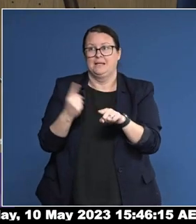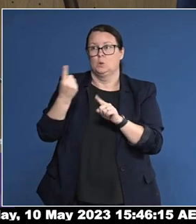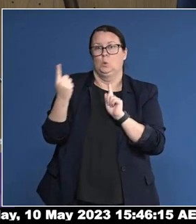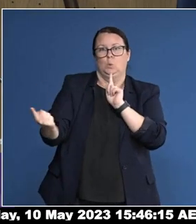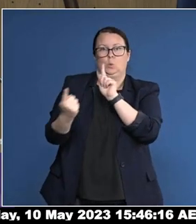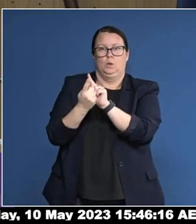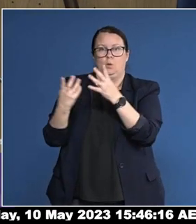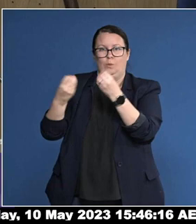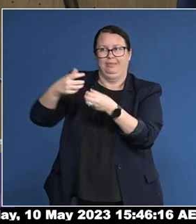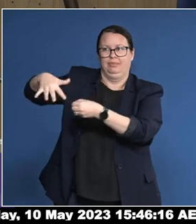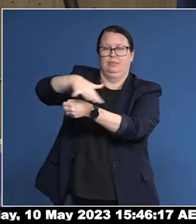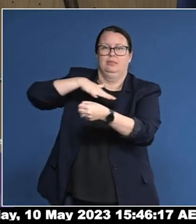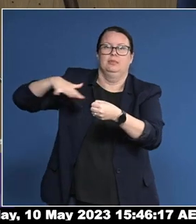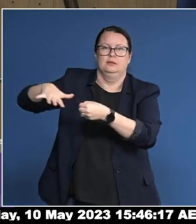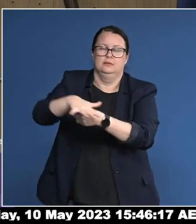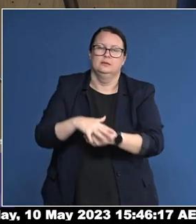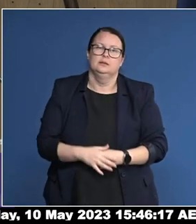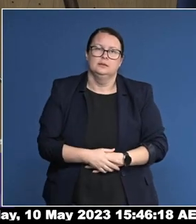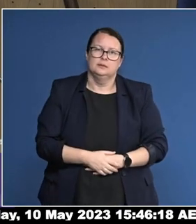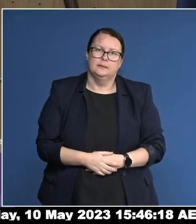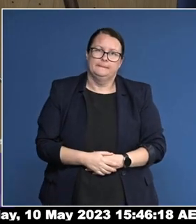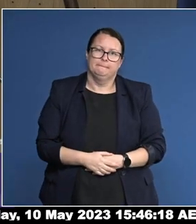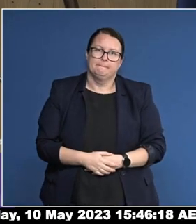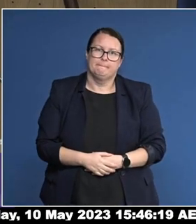interact with. So, thank you again to everybody.